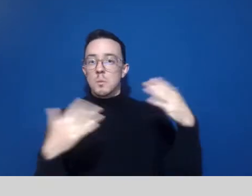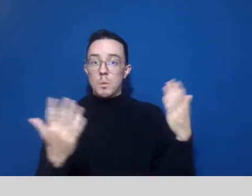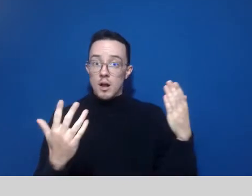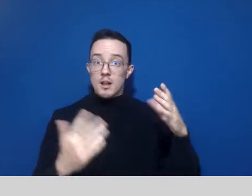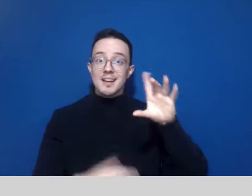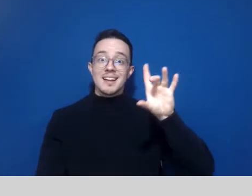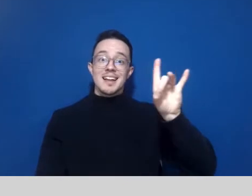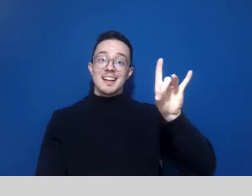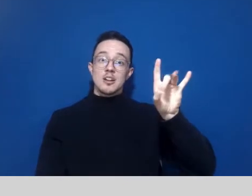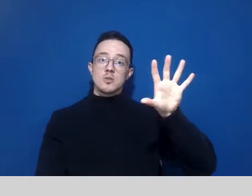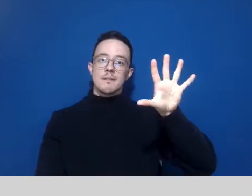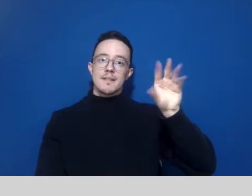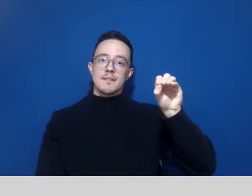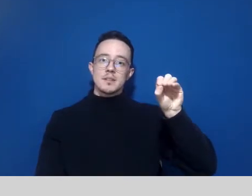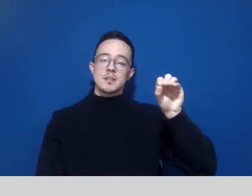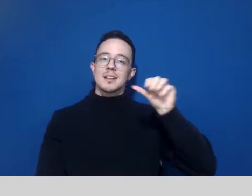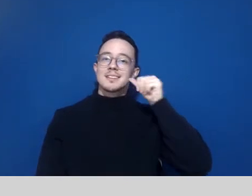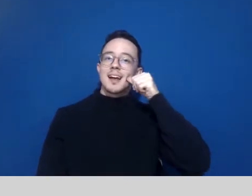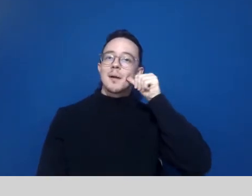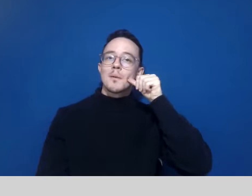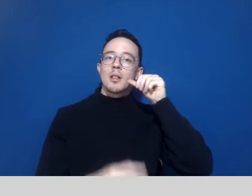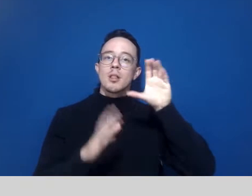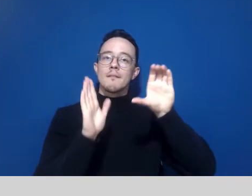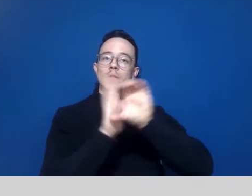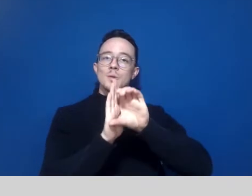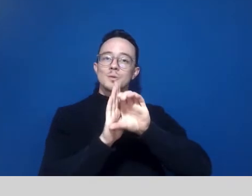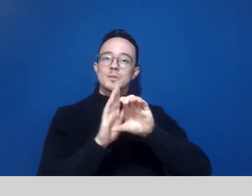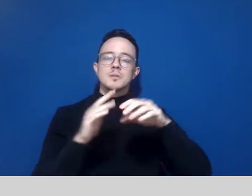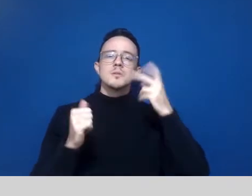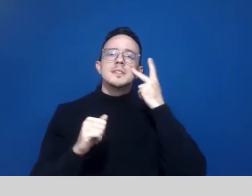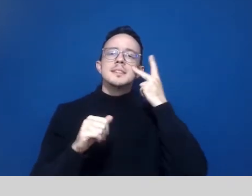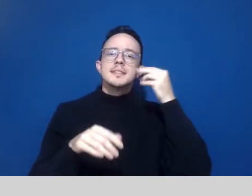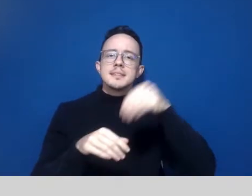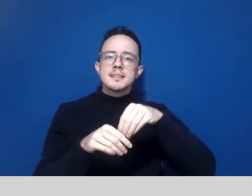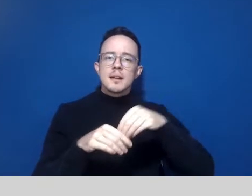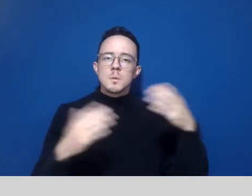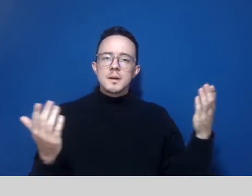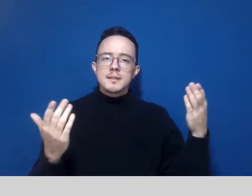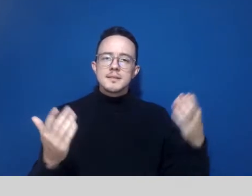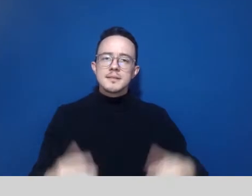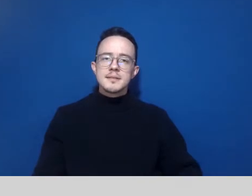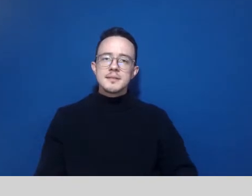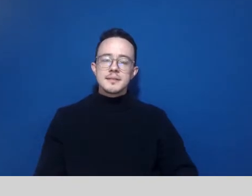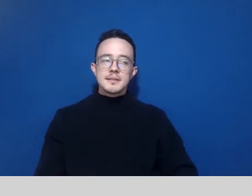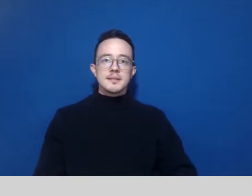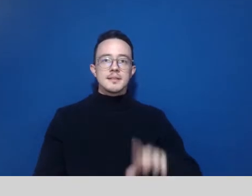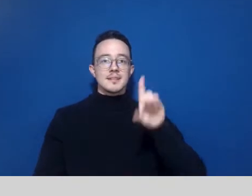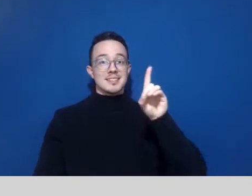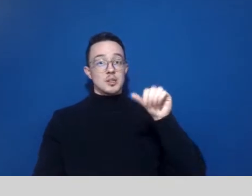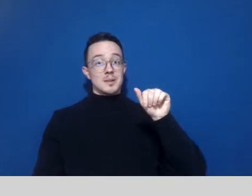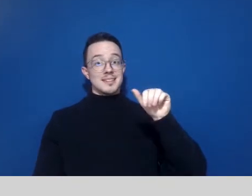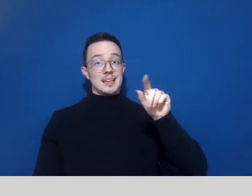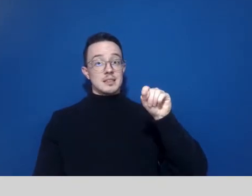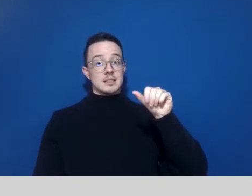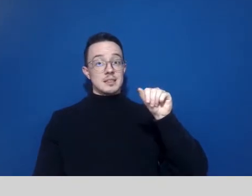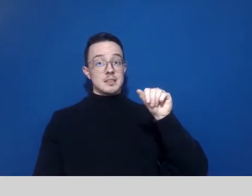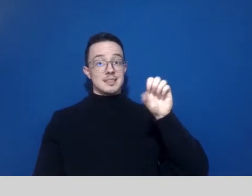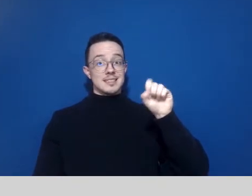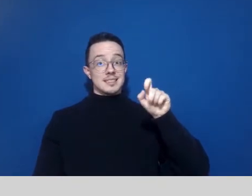It's something to do with Apple Photos, so let's see what's in there. Datasette can be installed as a command-line application.